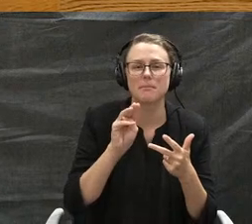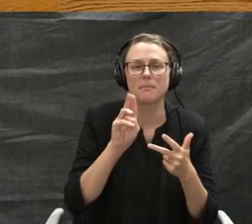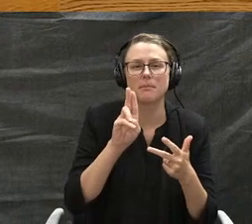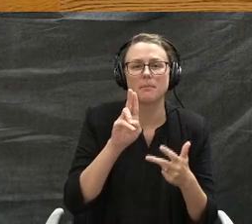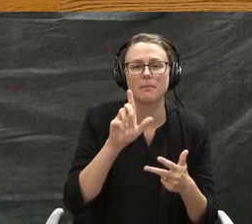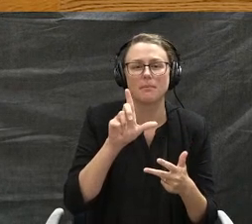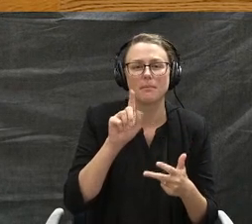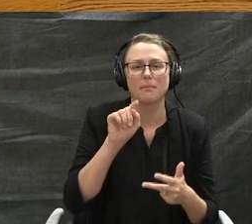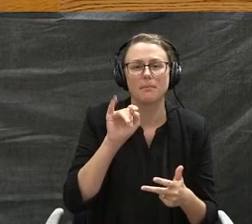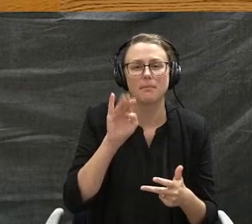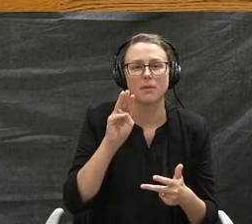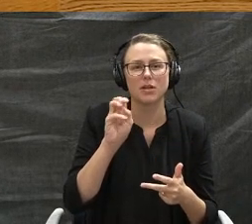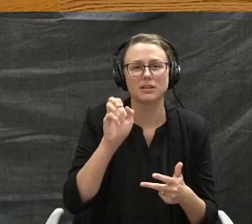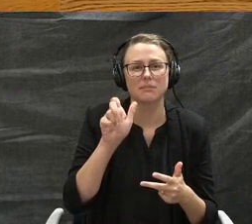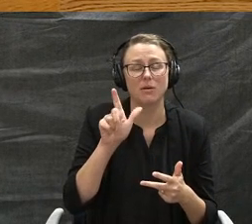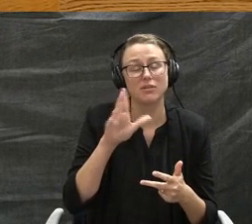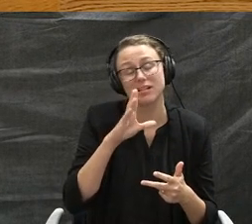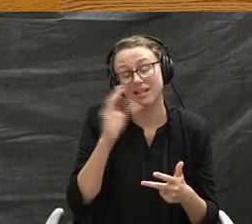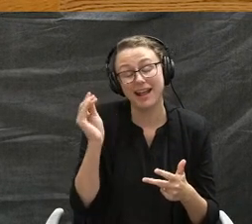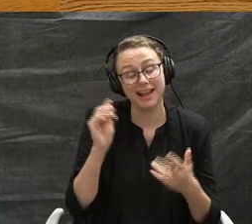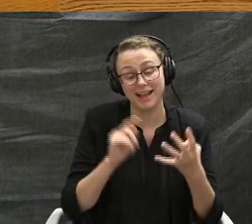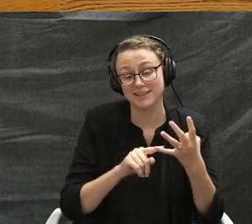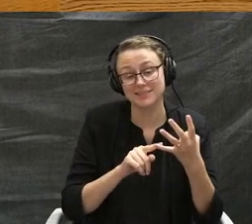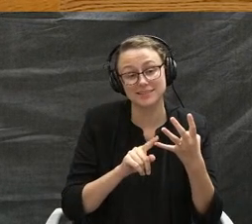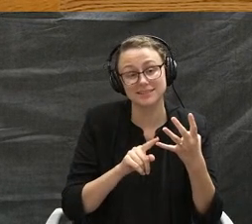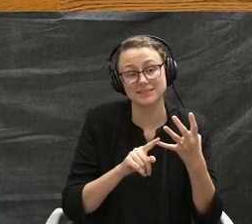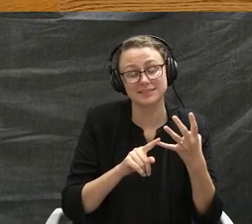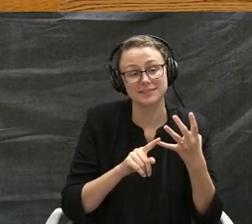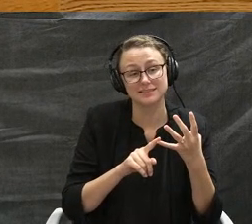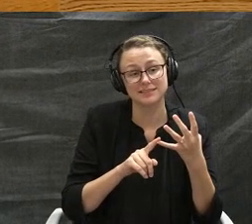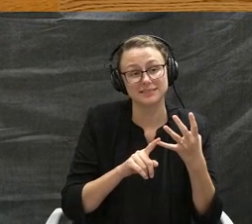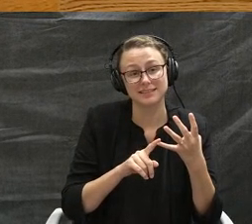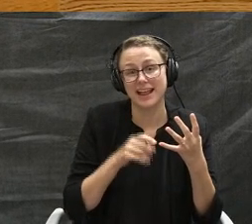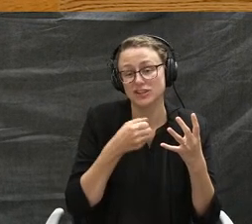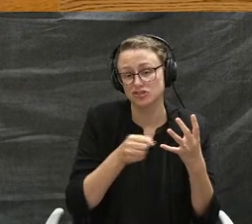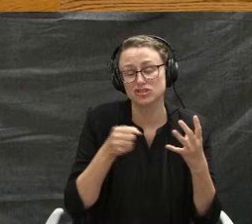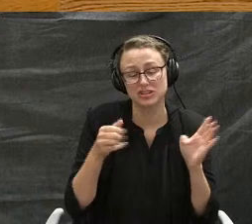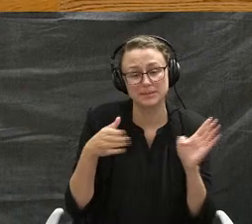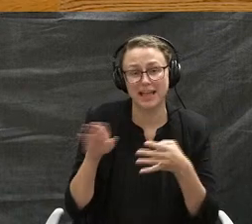And and even we can say this strategic plan the board has met